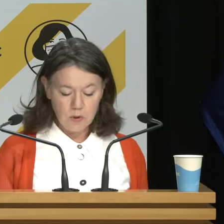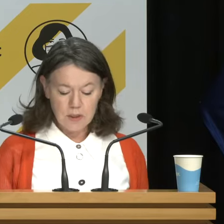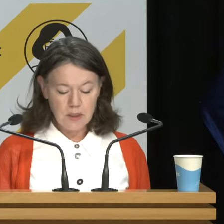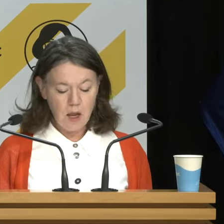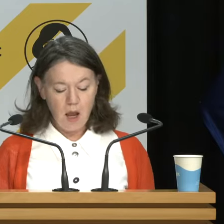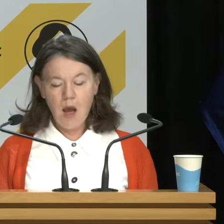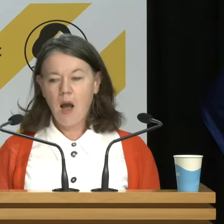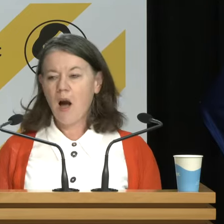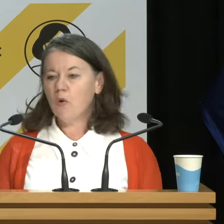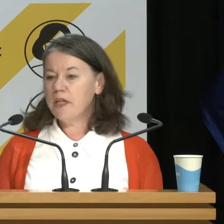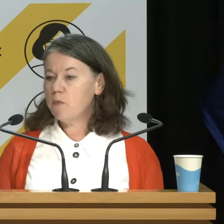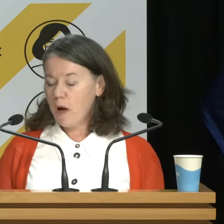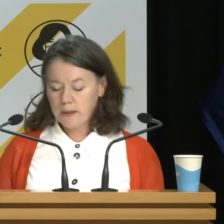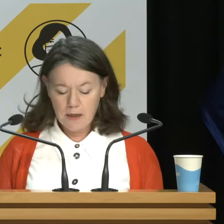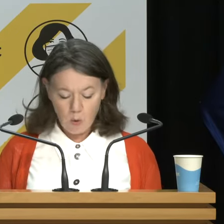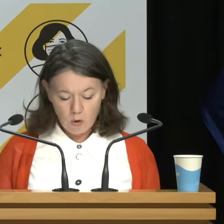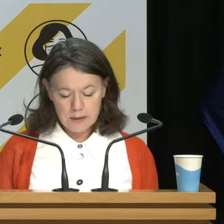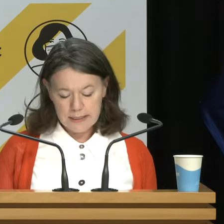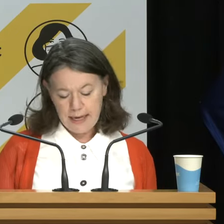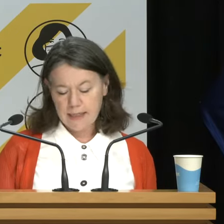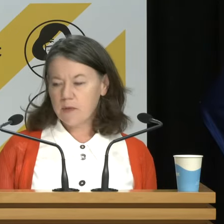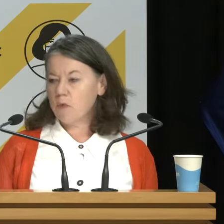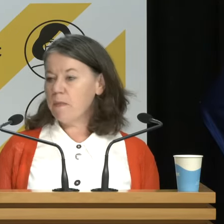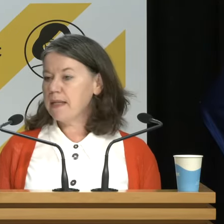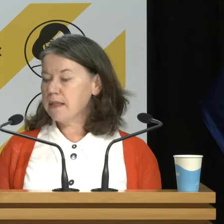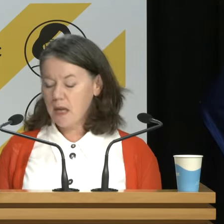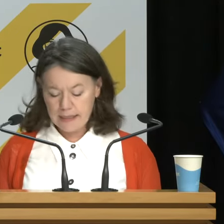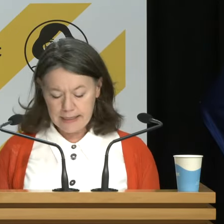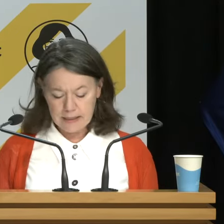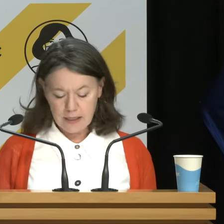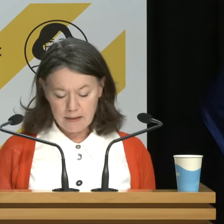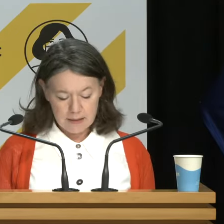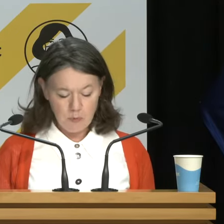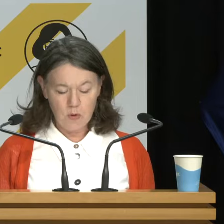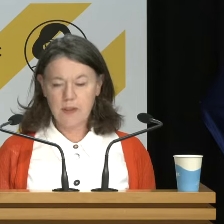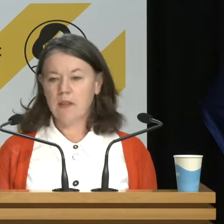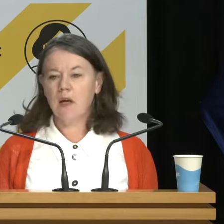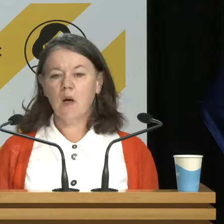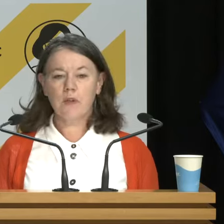All of the (unknown term) cases